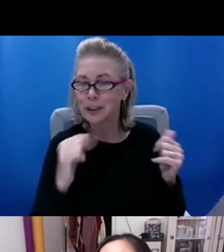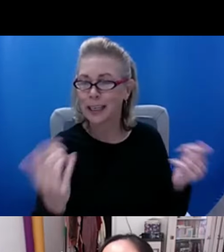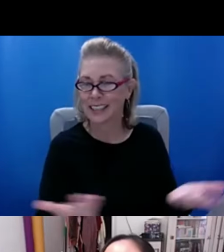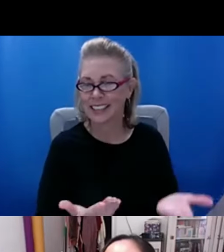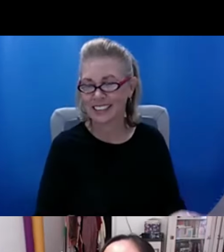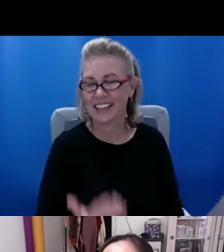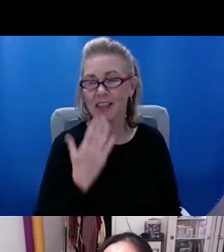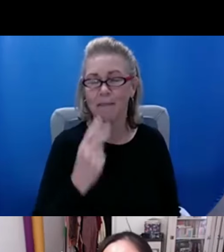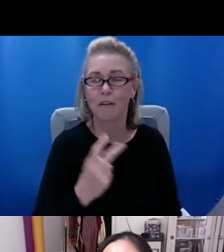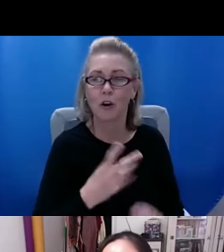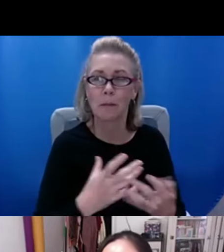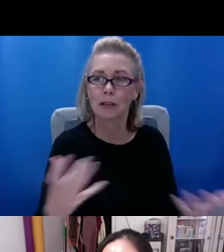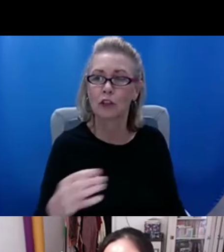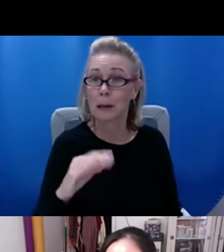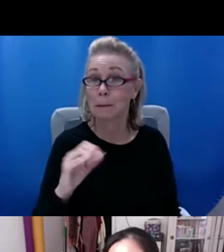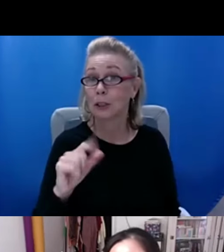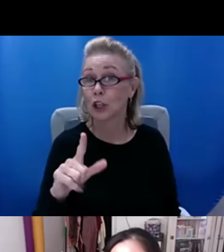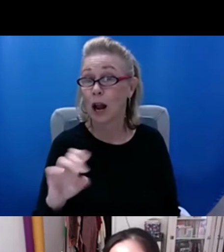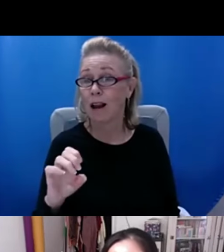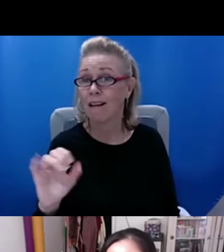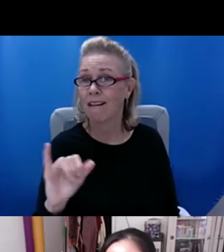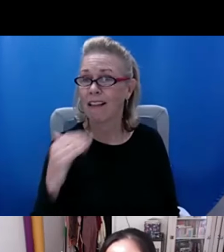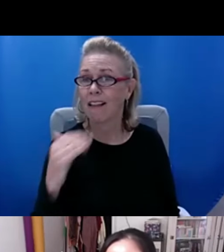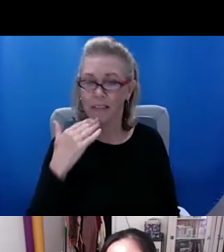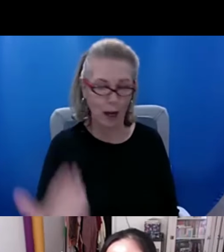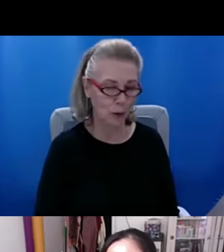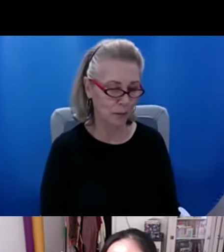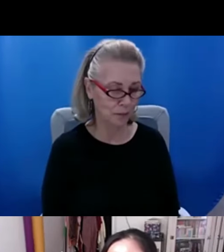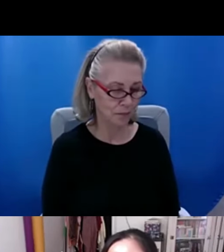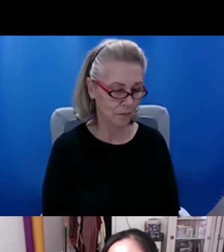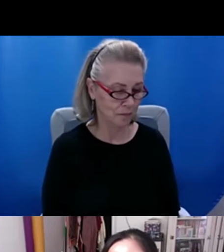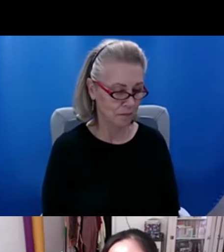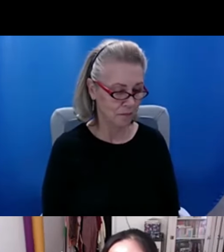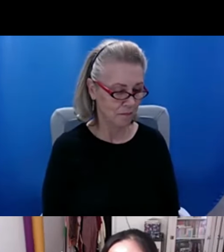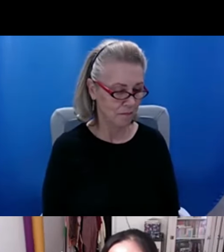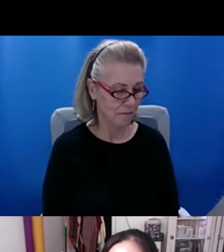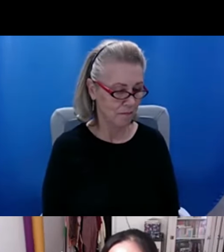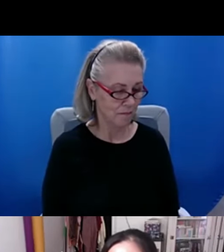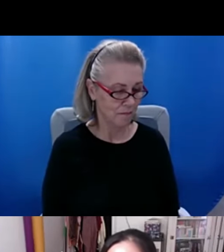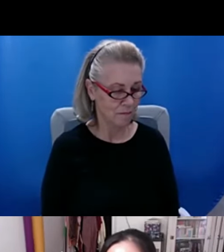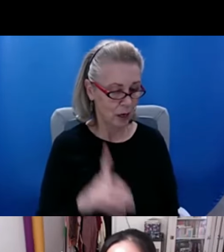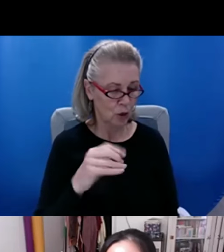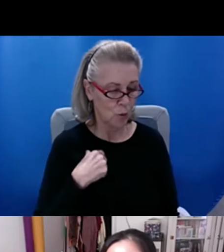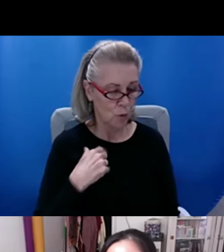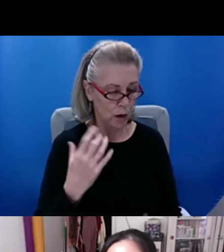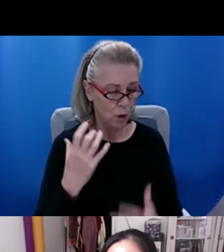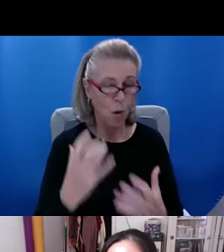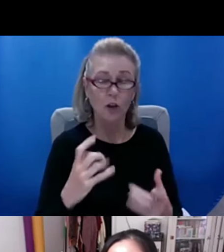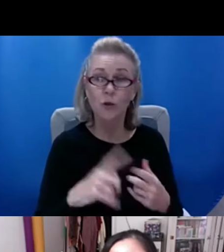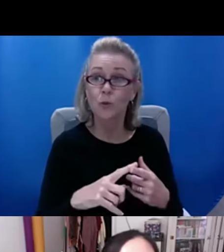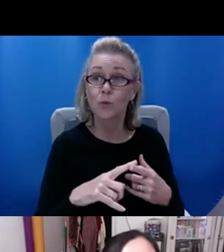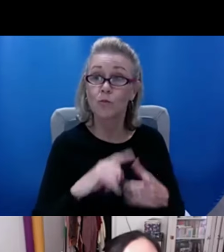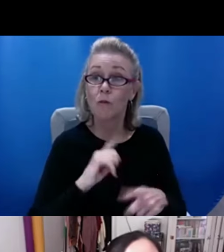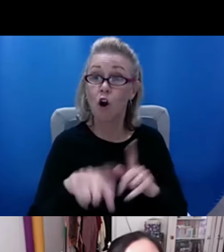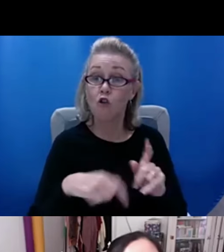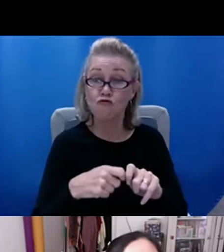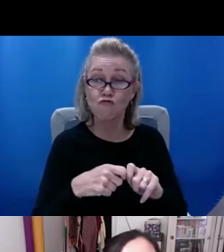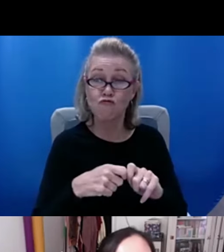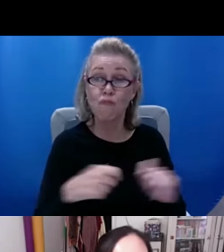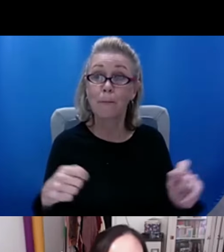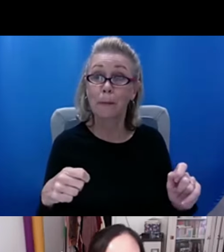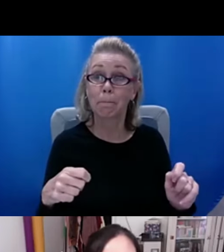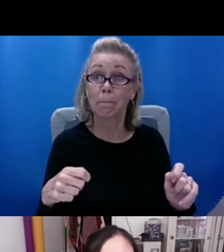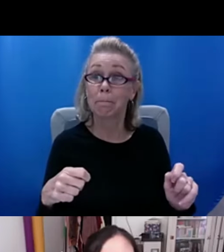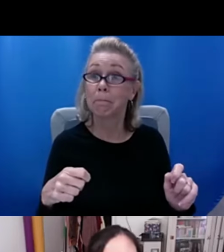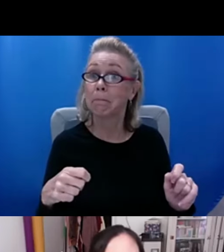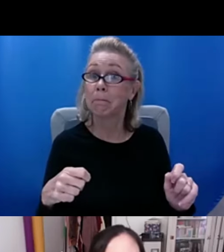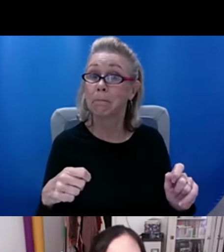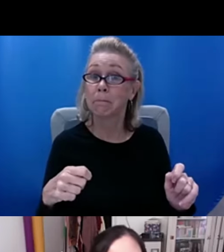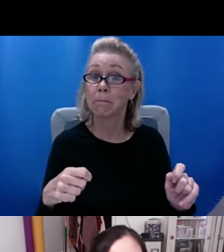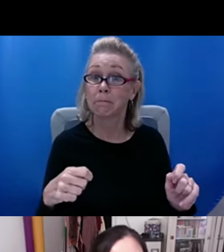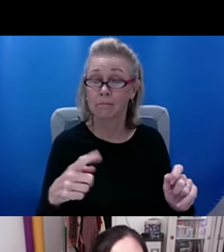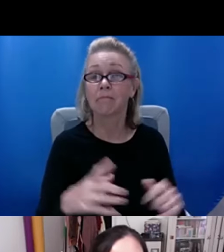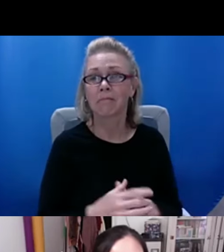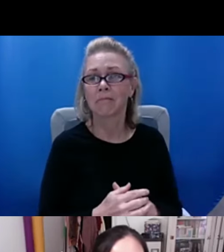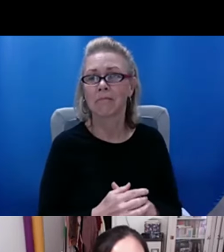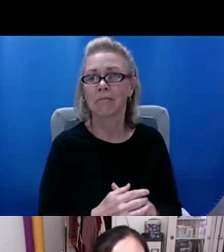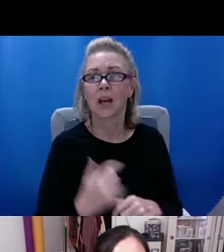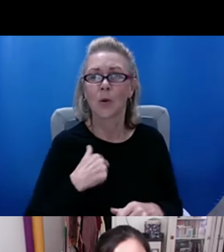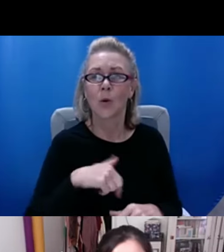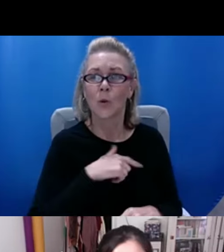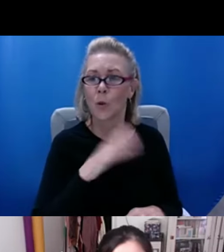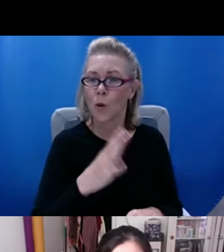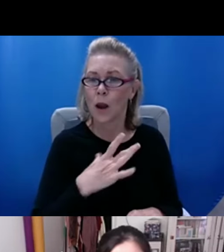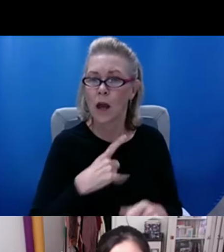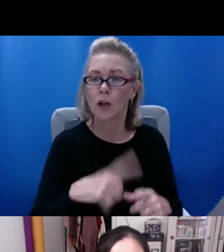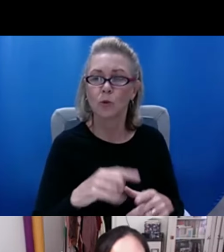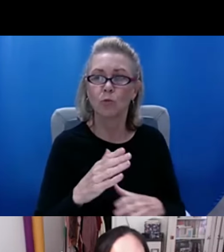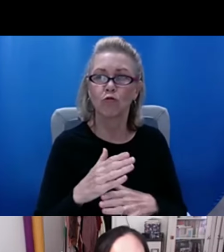Michelle, too, thank you. Do we want to wrap up? Oh, um and so we would like to share the